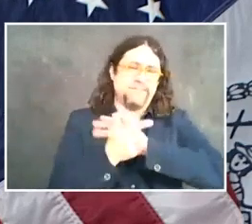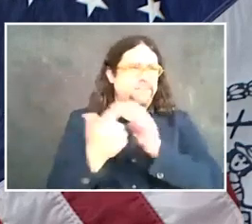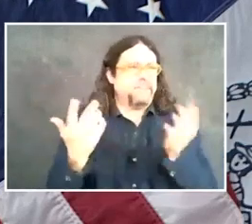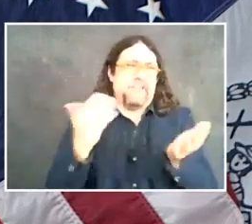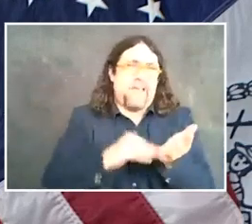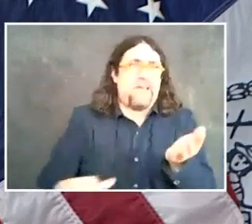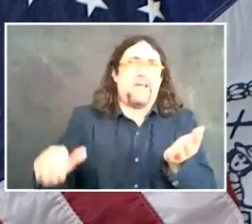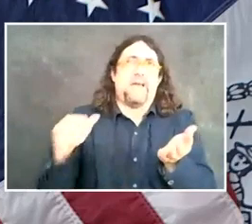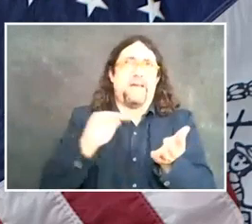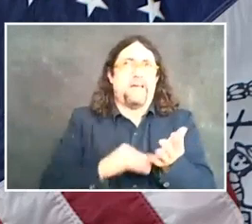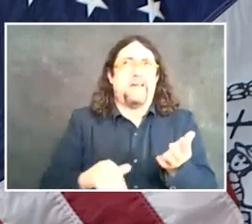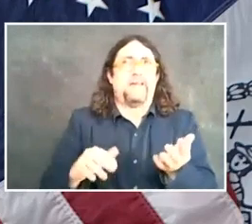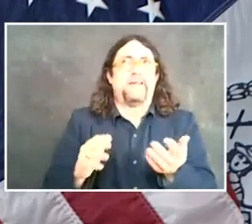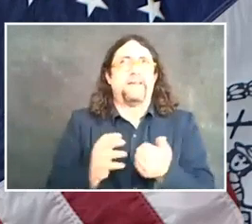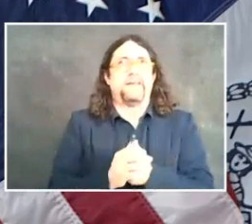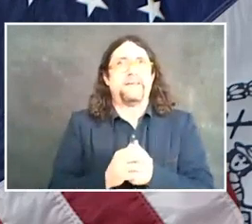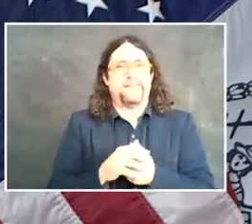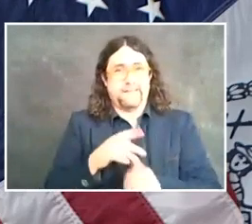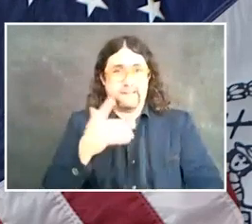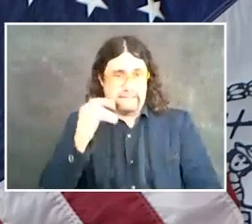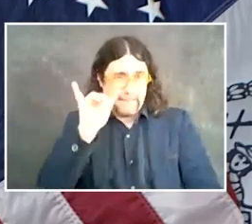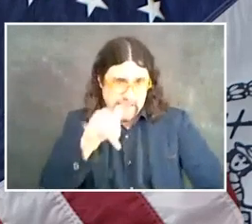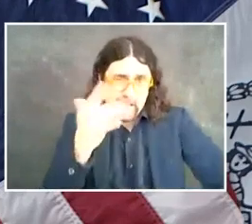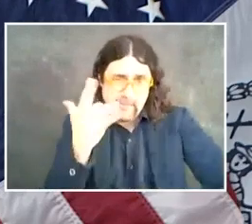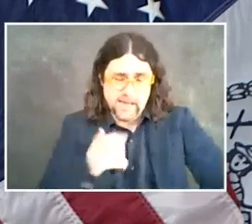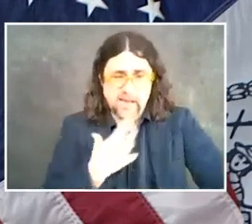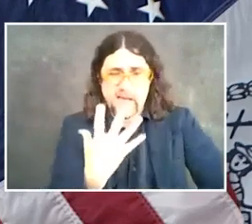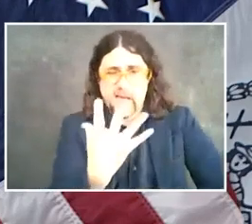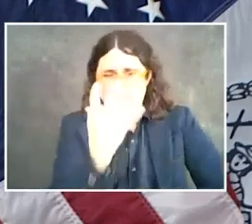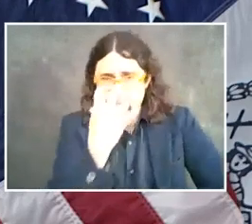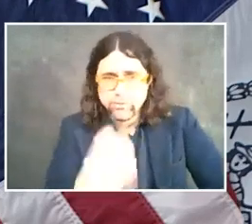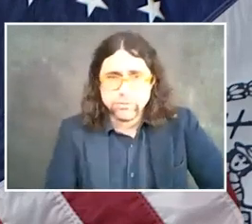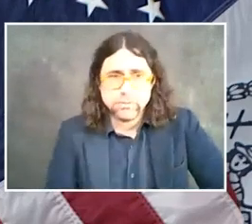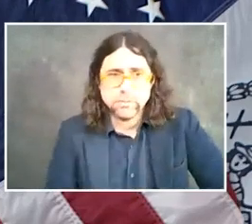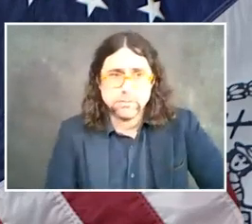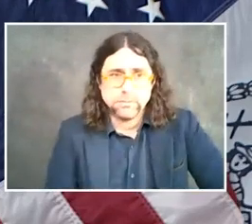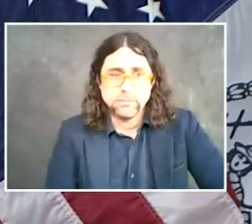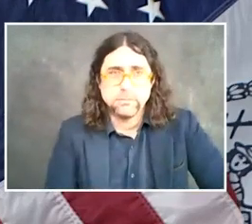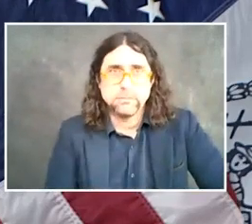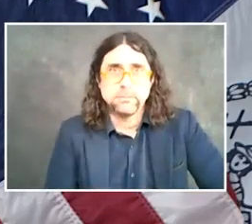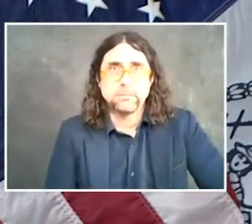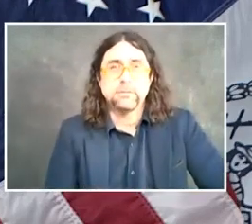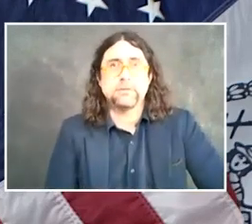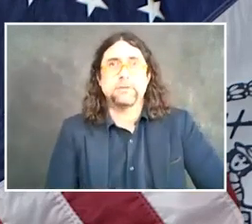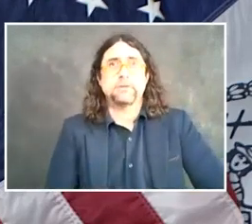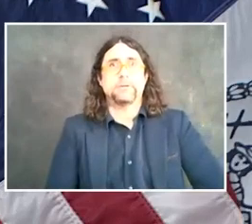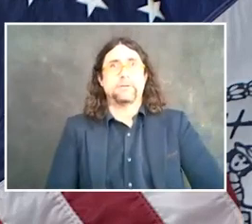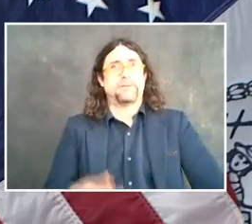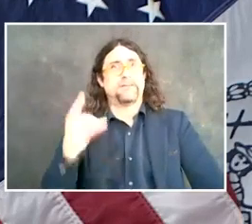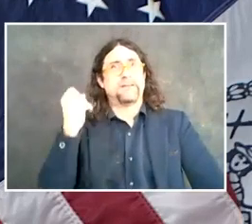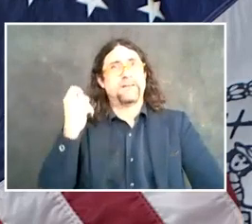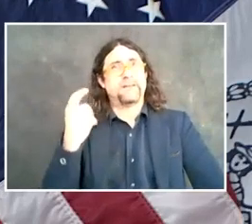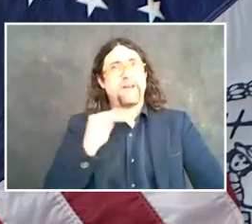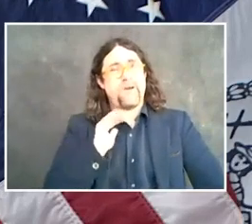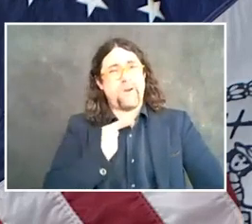TO ENSURE THEY GAVE THE WARNINGS AND THEY HAVE, BY THE WAY, OVERWELMINGLY. LET ME MAKE SURE THIS CRYSTAL CLEAR.